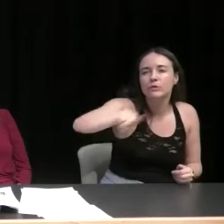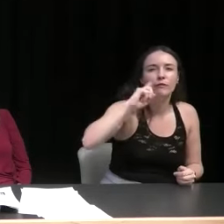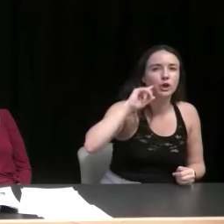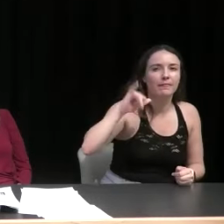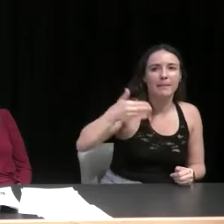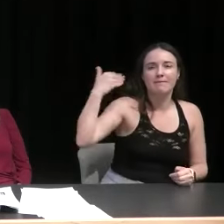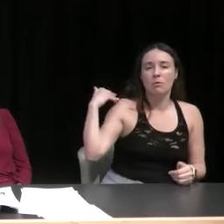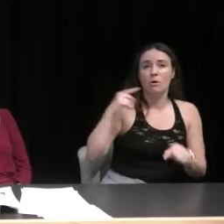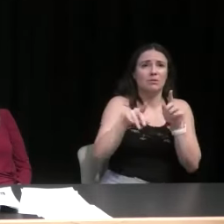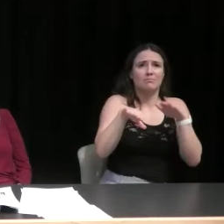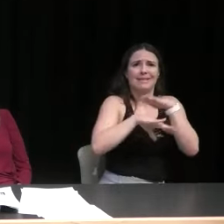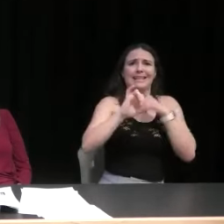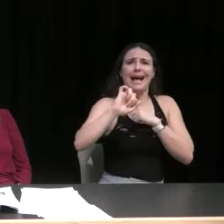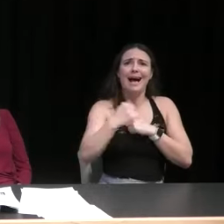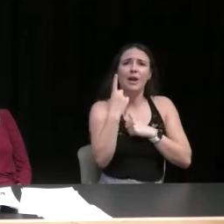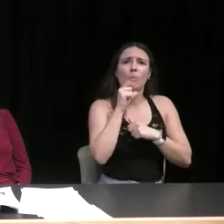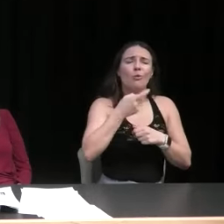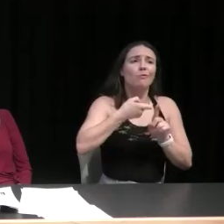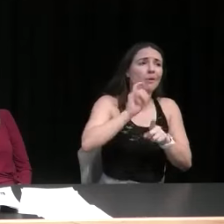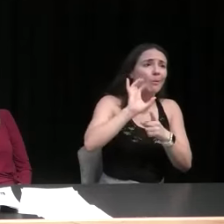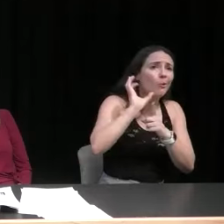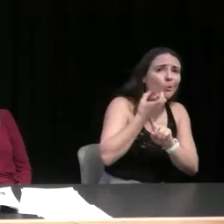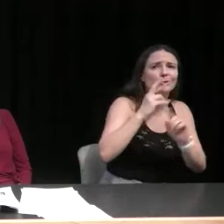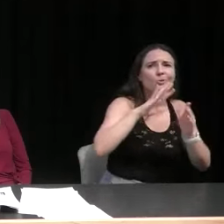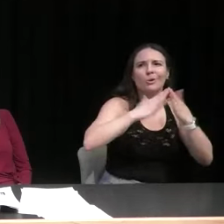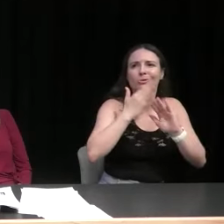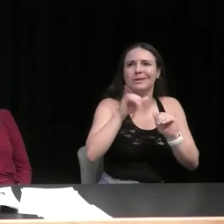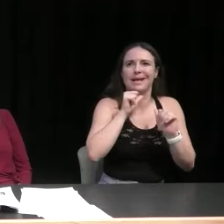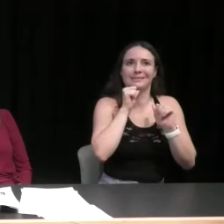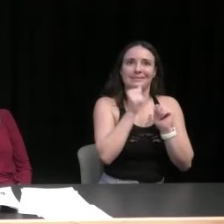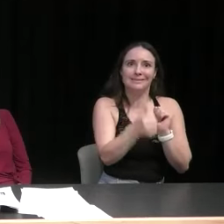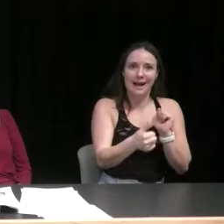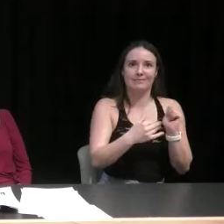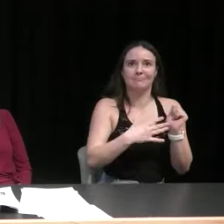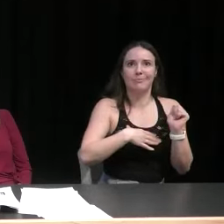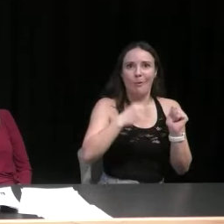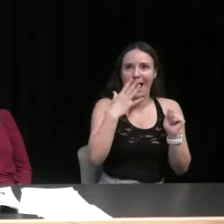from Minority tax maybe you guys have heard of that before it's basically um a culture a